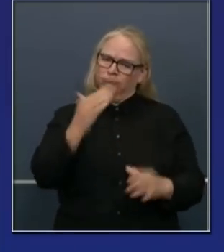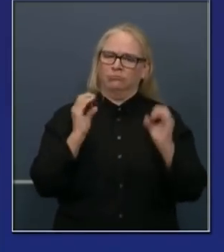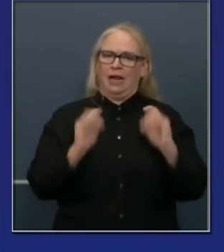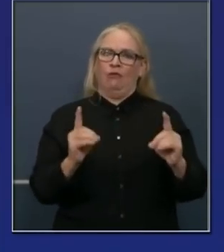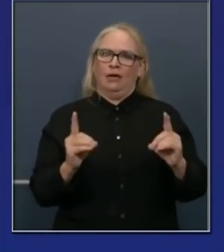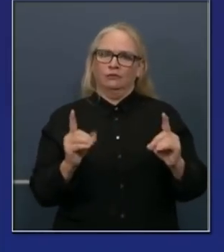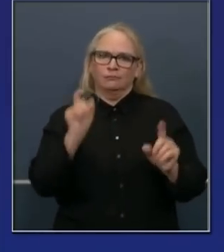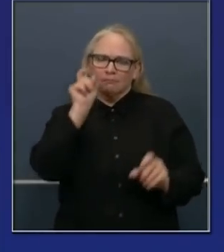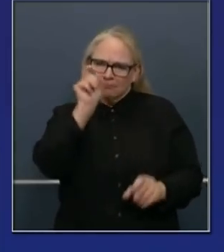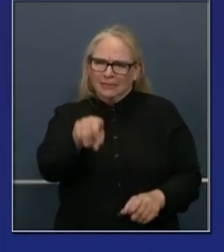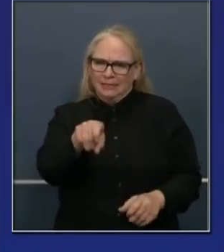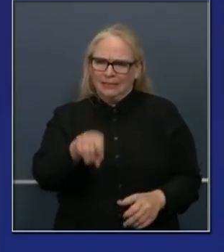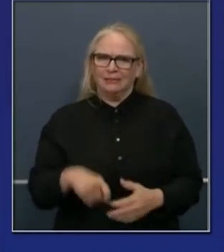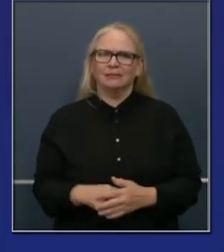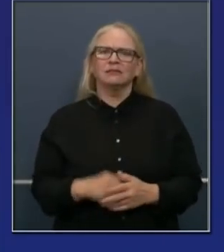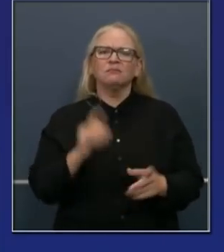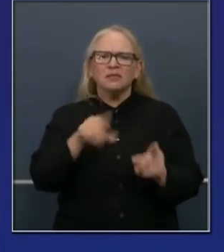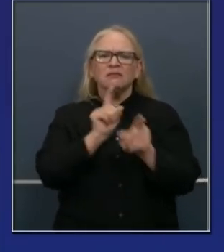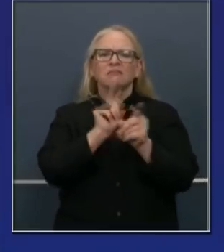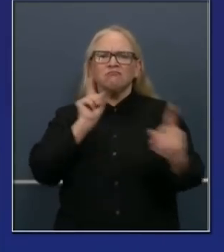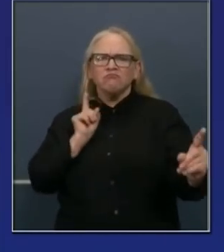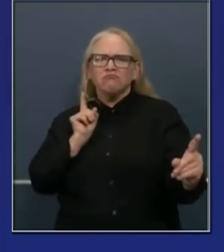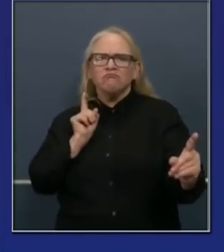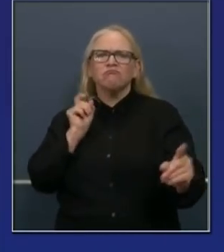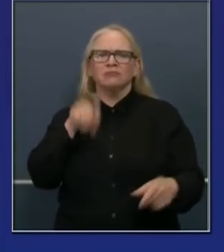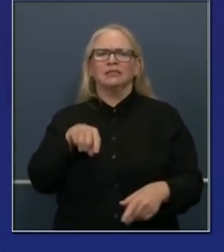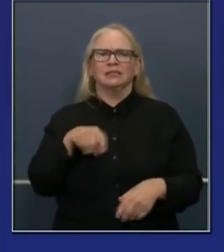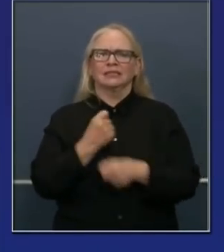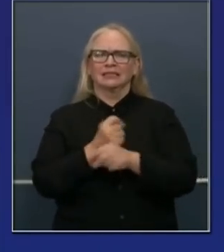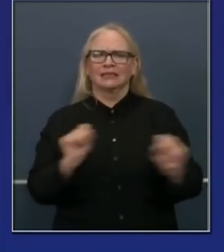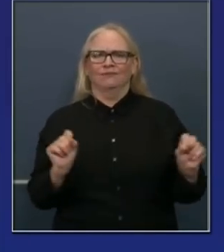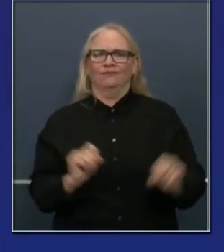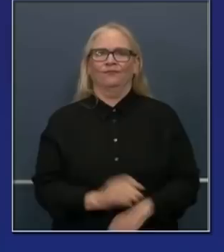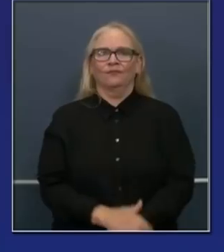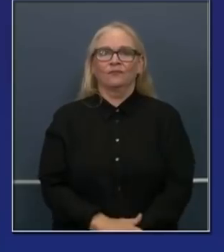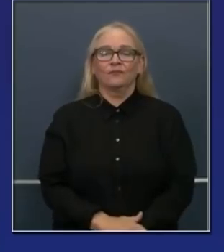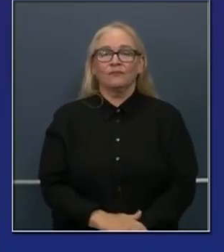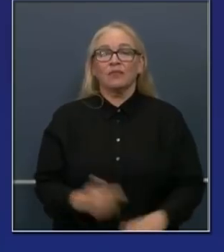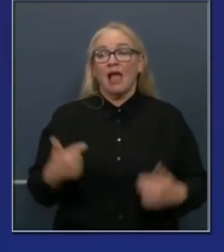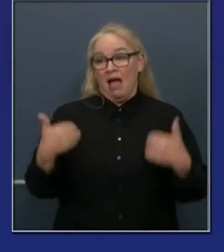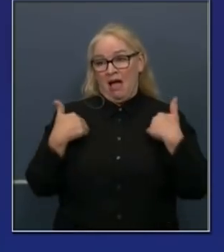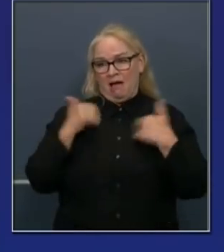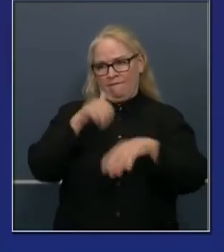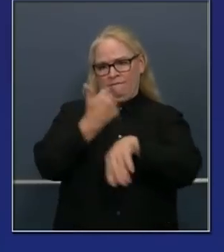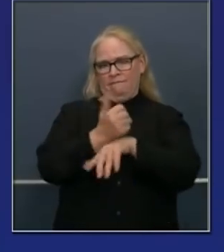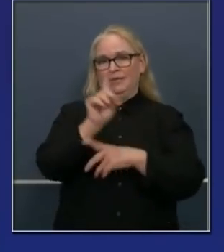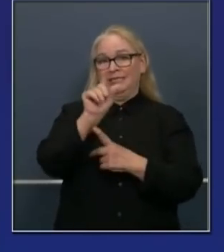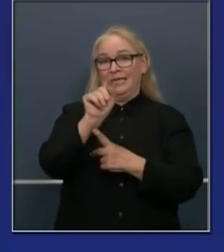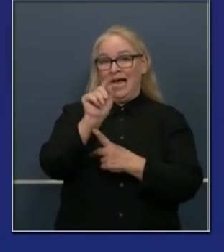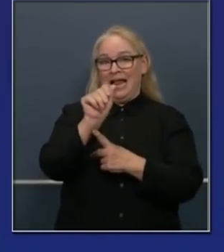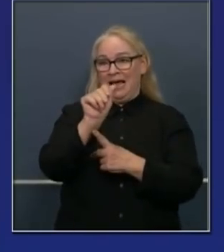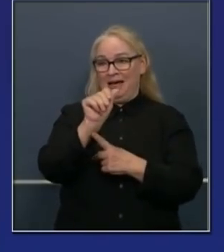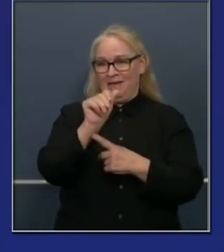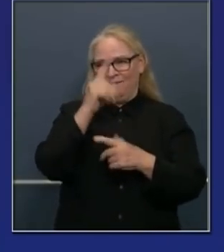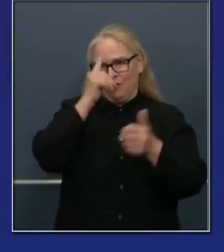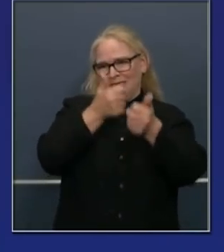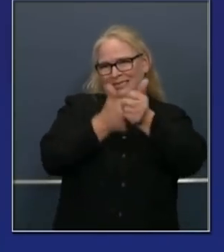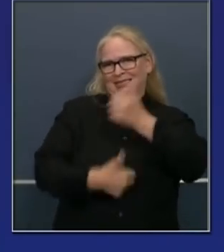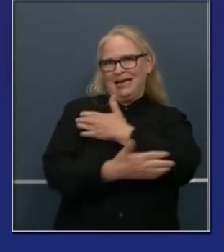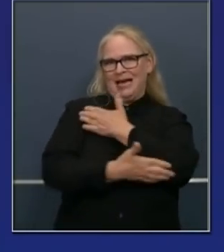QUALITY. IT'S RIGOROUS DISTANCE LEARNING. LET'S TALK NUMBER ONE. USING DATA, USING THE